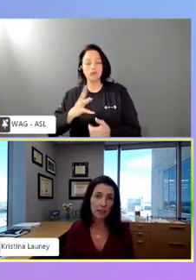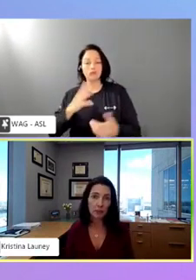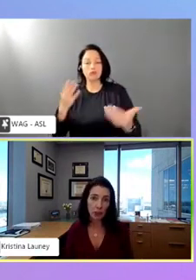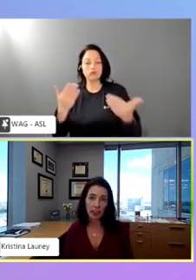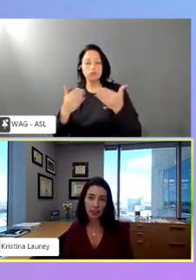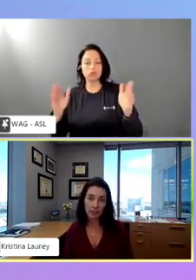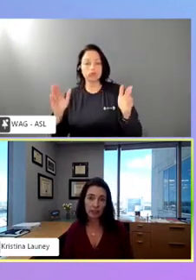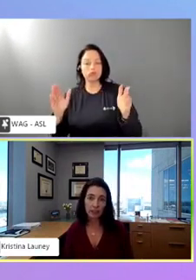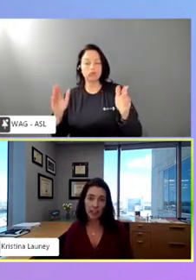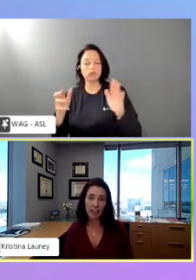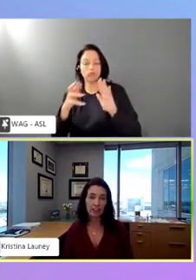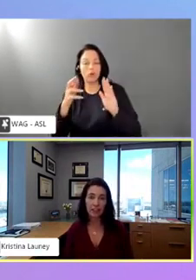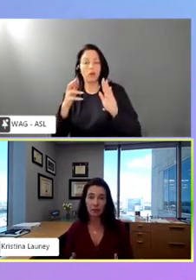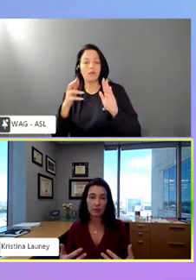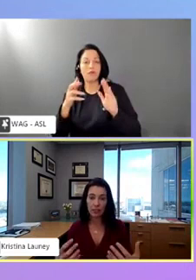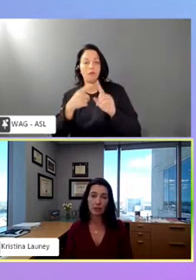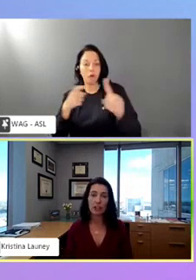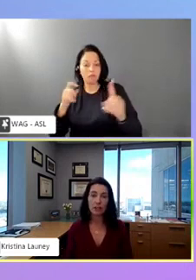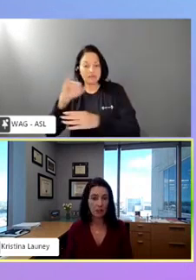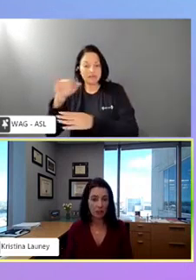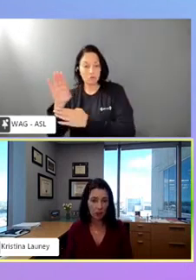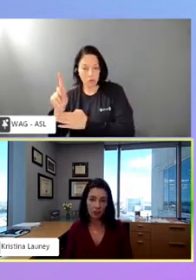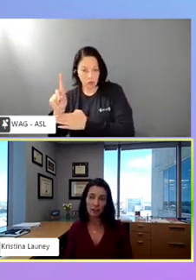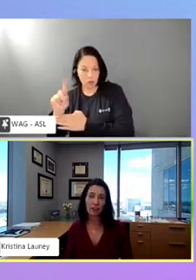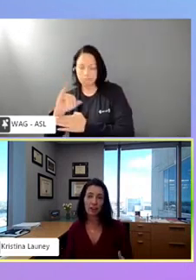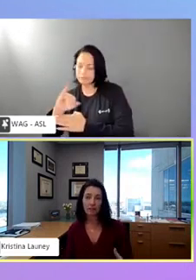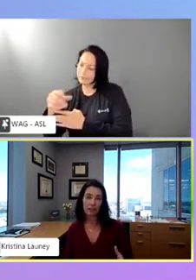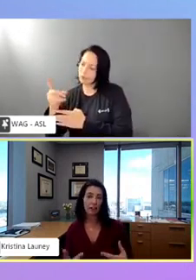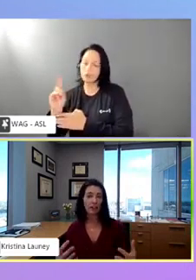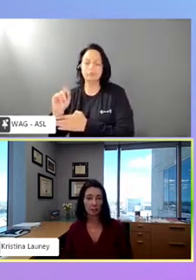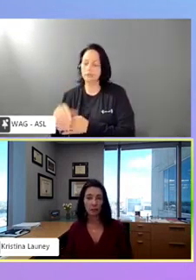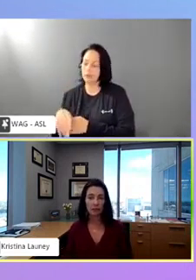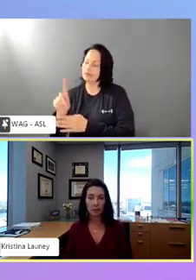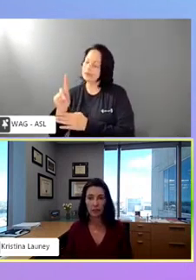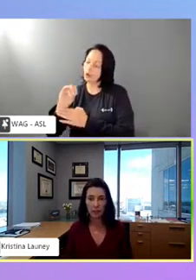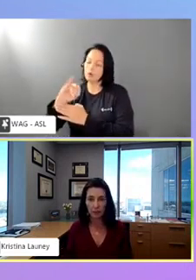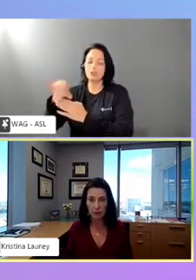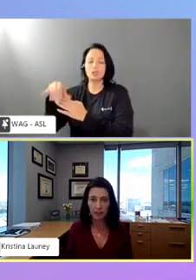accessibility, which was great because it was an